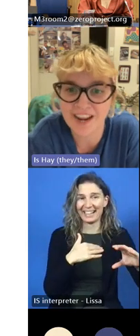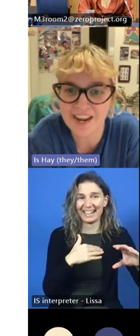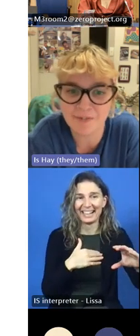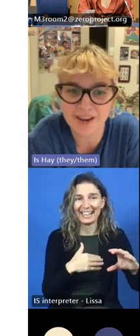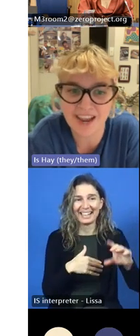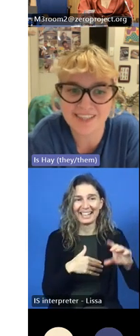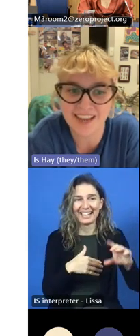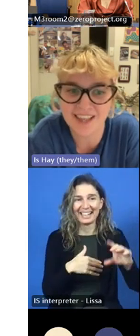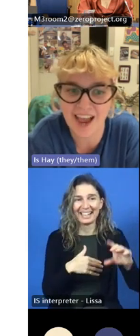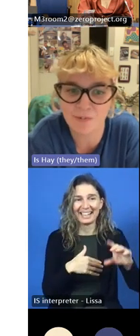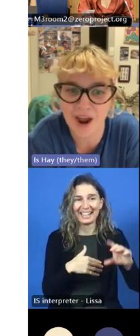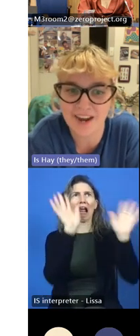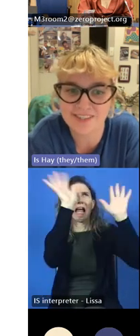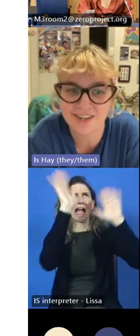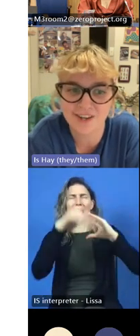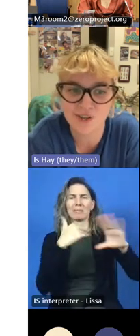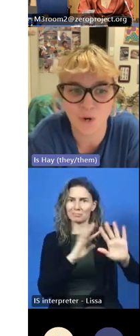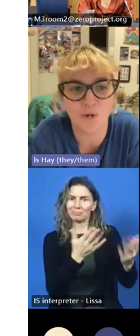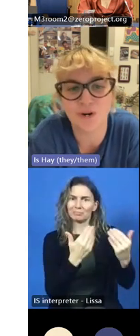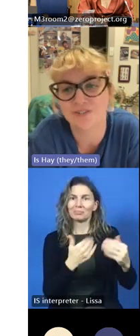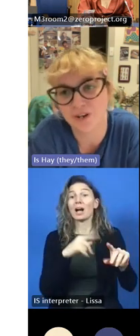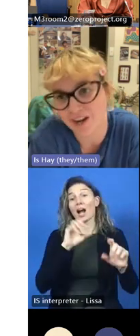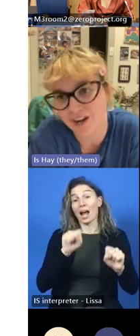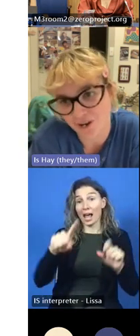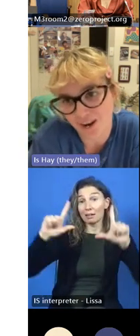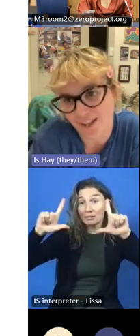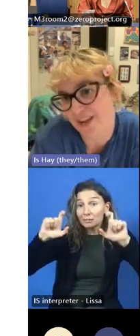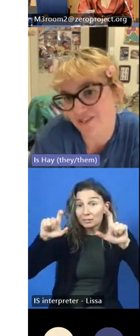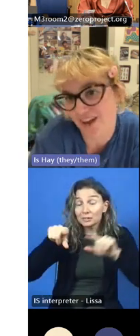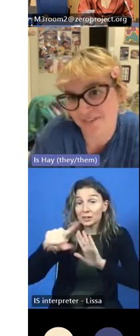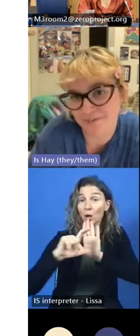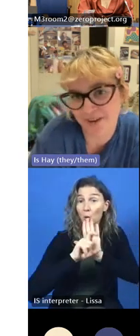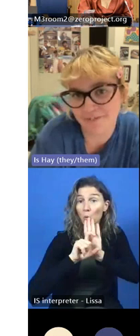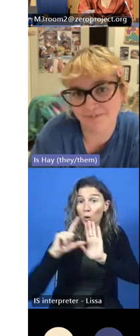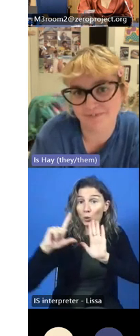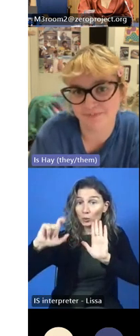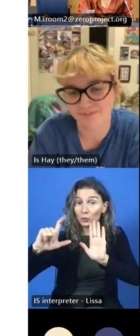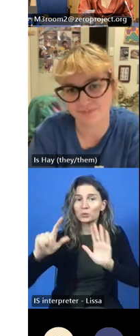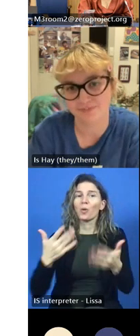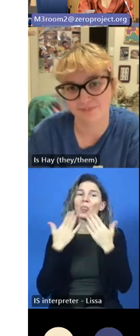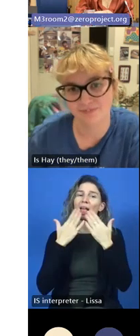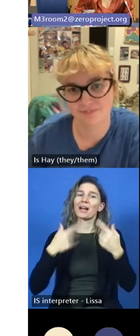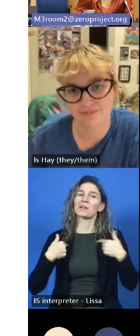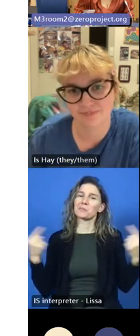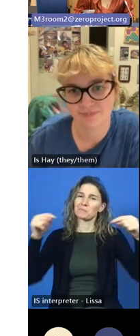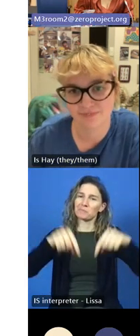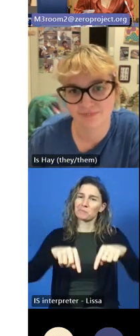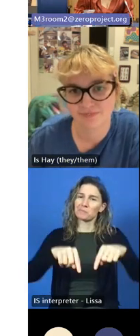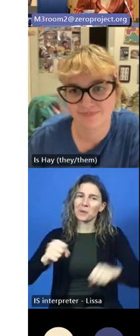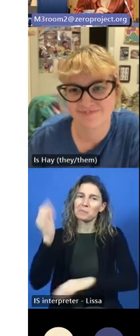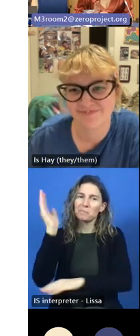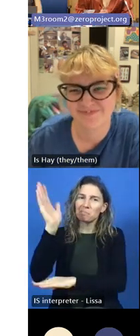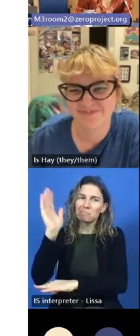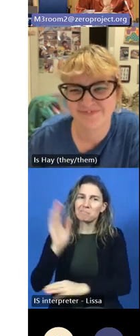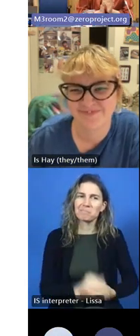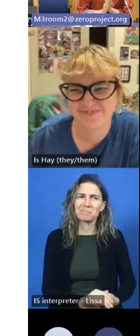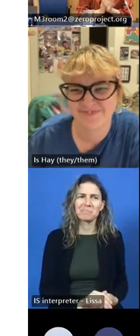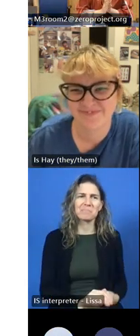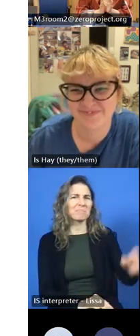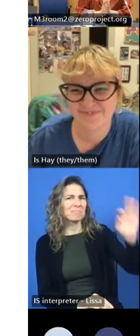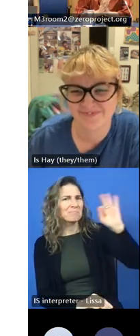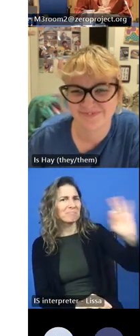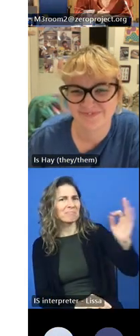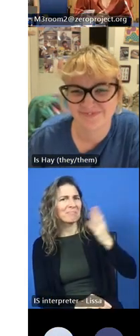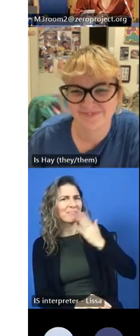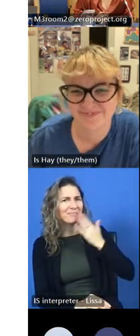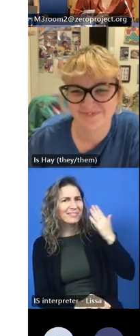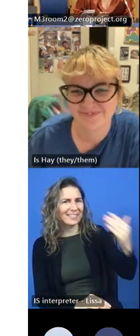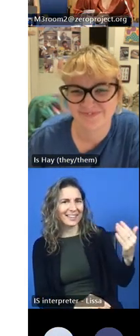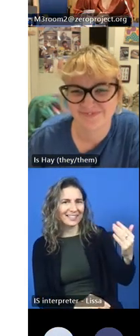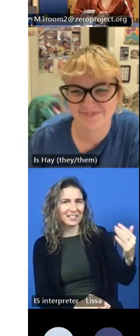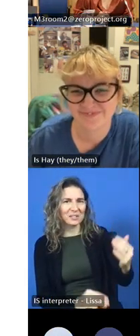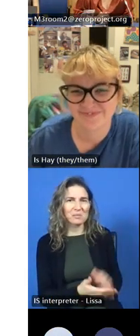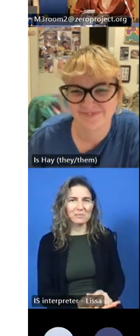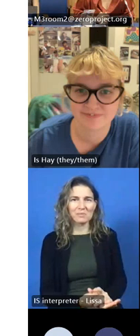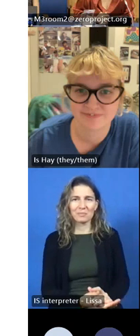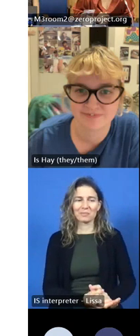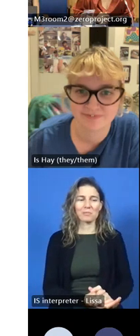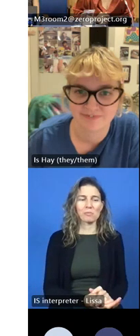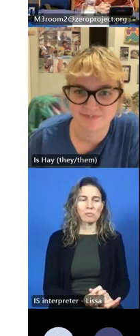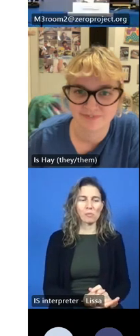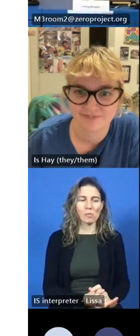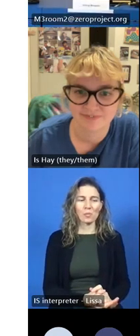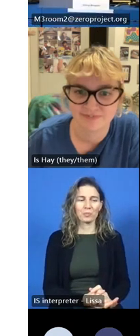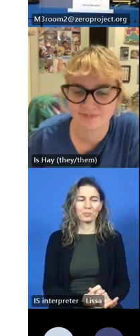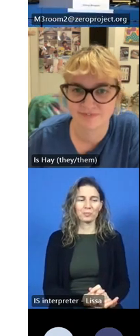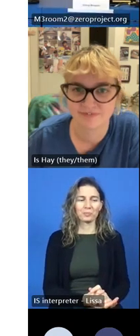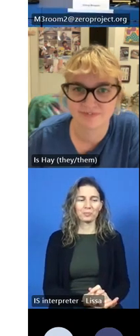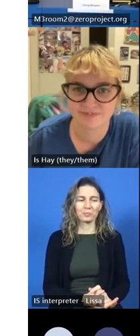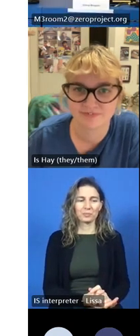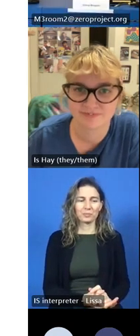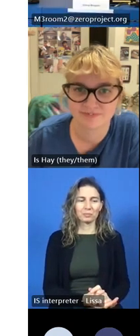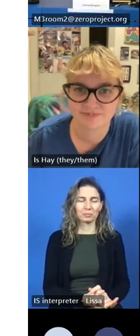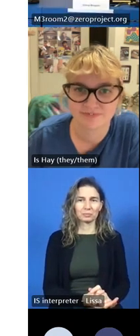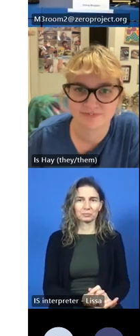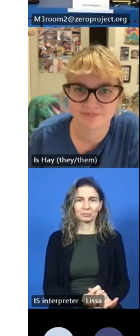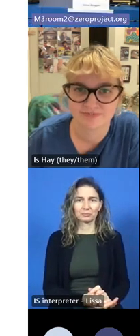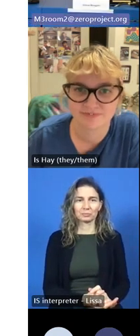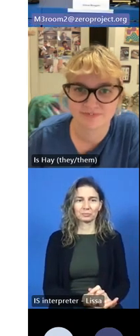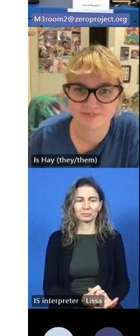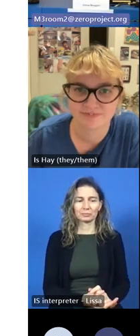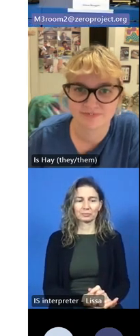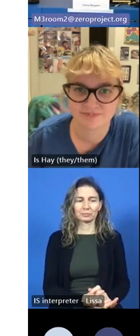free to email me at together@ydas.org.au DONNA BUNGARD: Thank you so much for